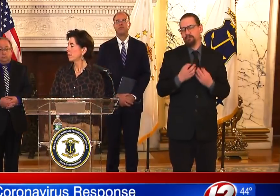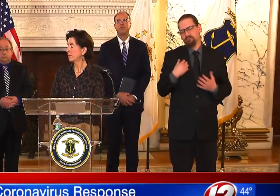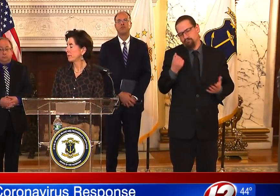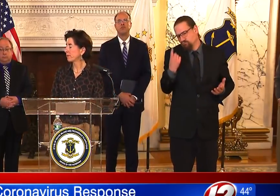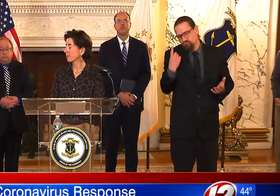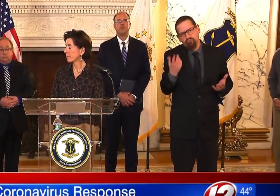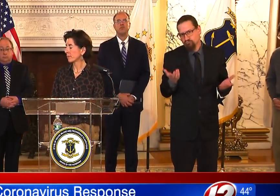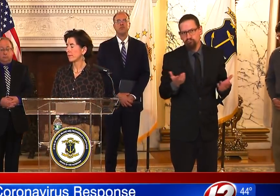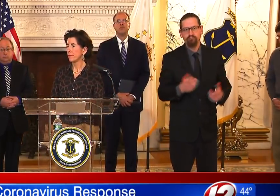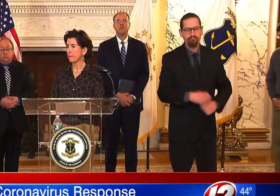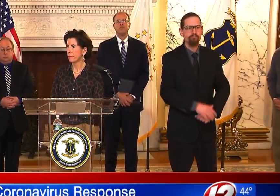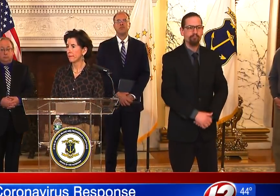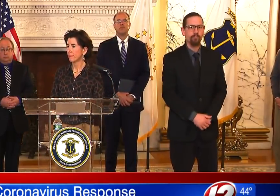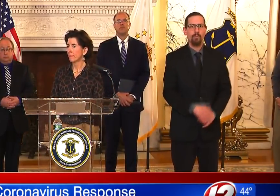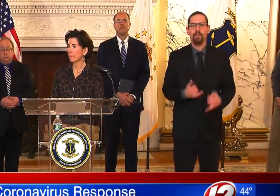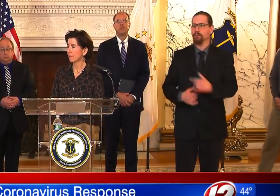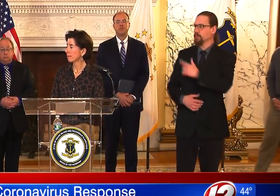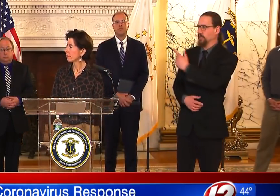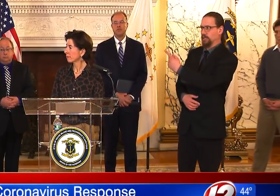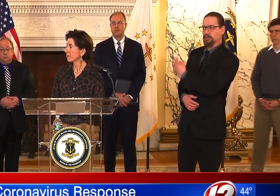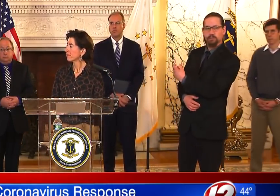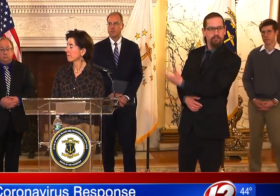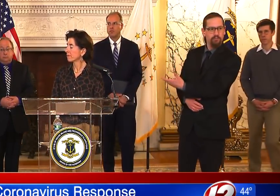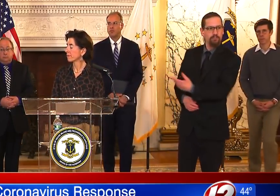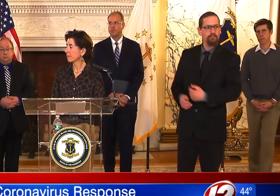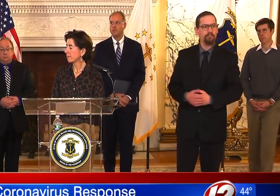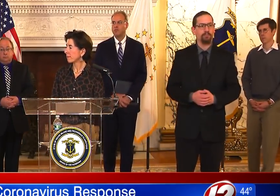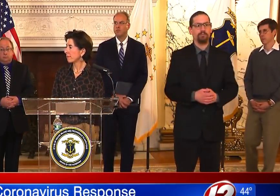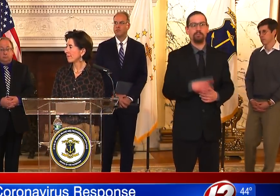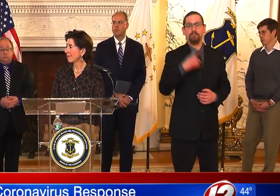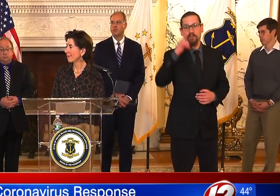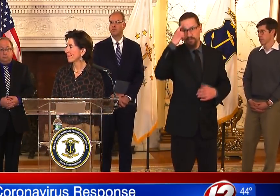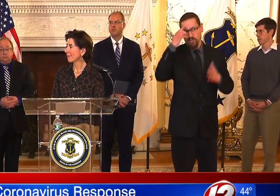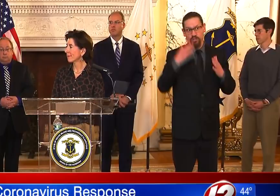MIGHT HAVE FOR MY FAMILY.